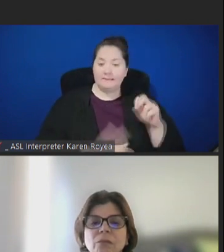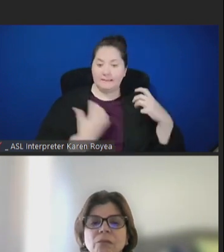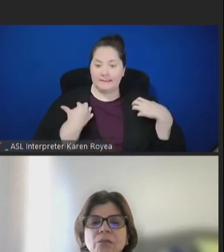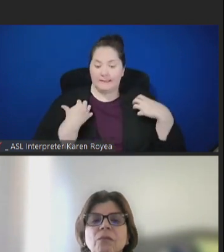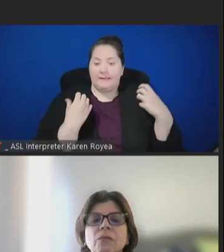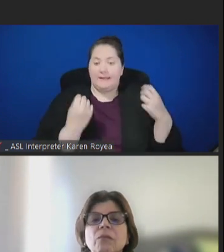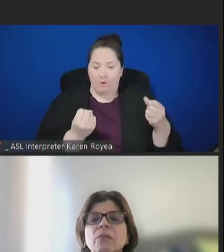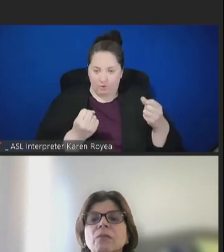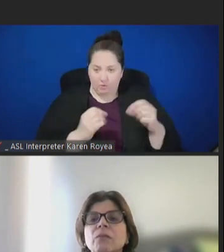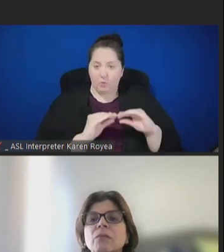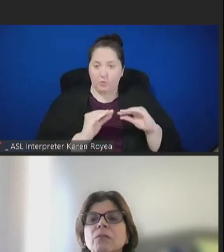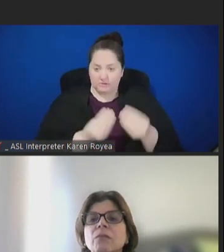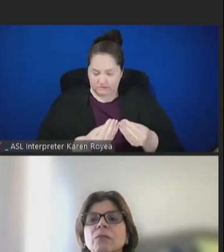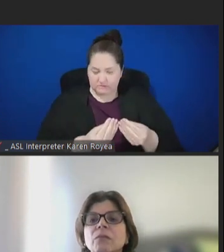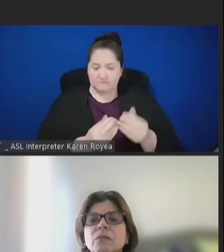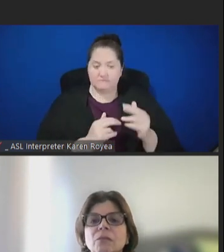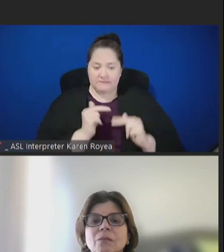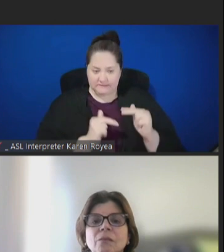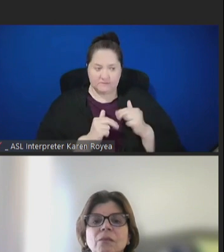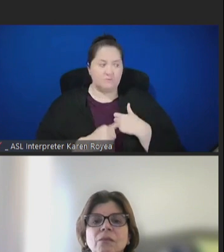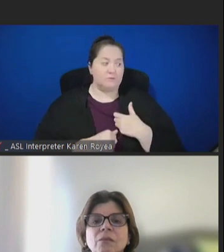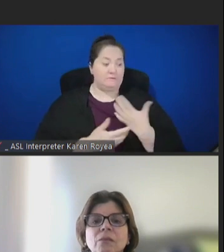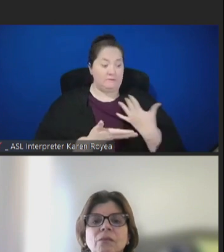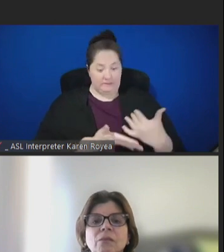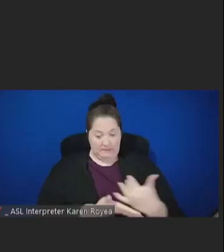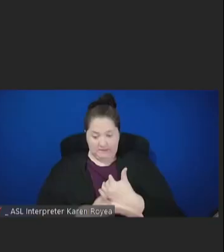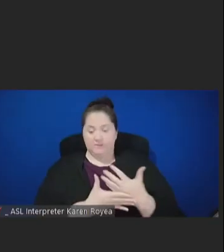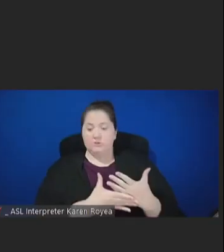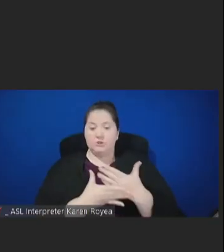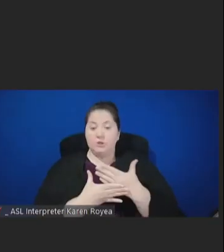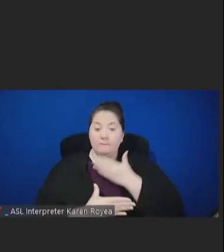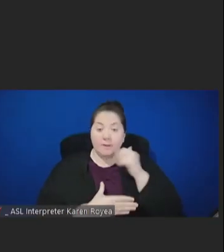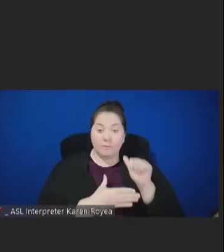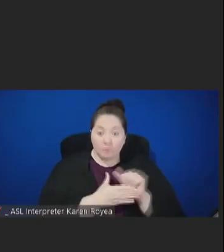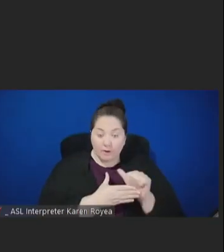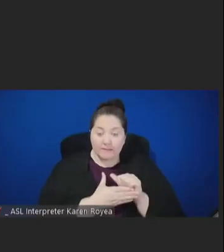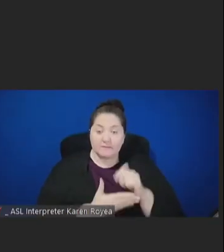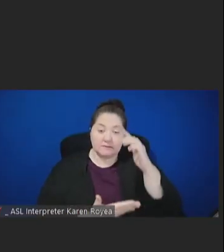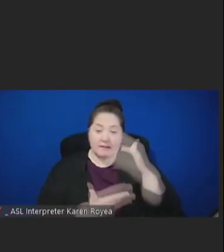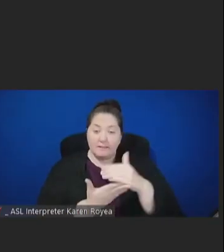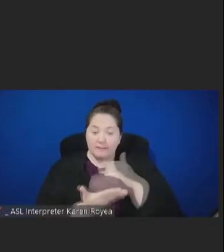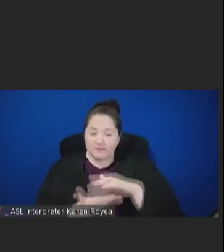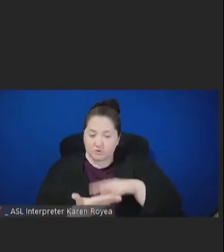we've collected and shared best practices and lessons learned from dozens of E3 champion pilot